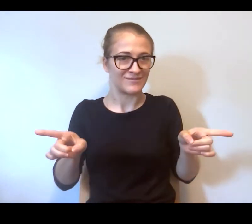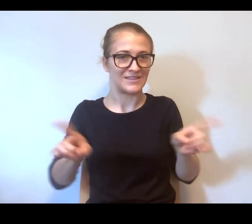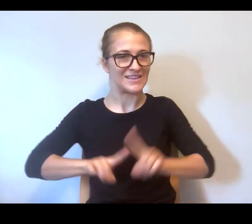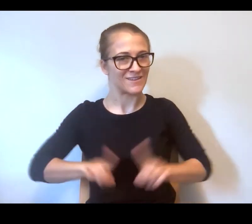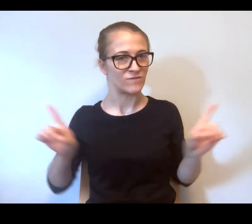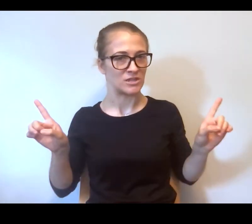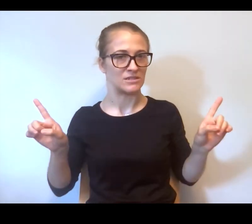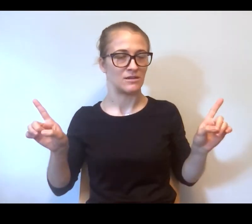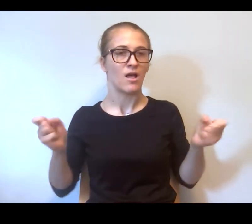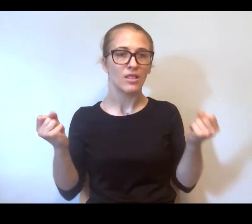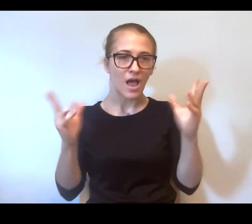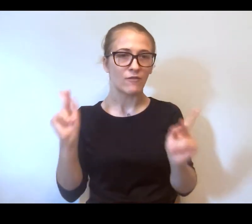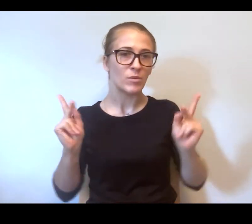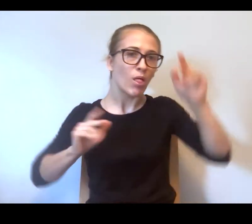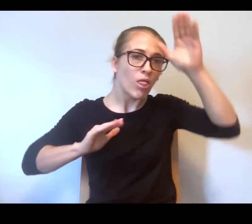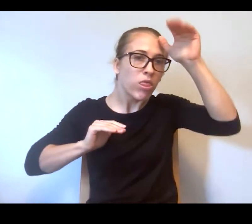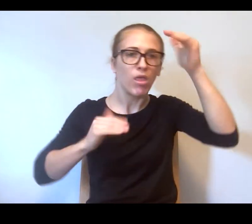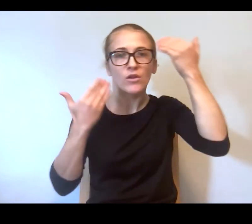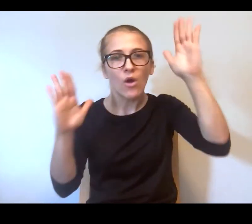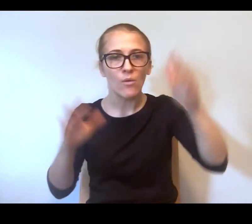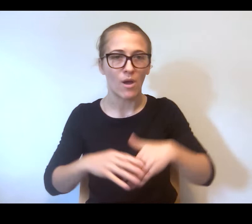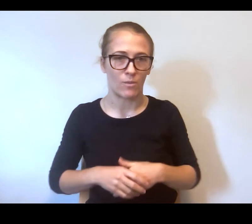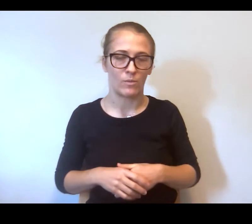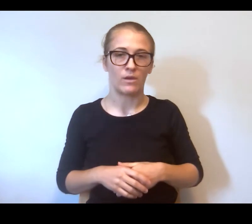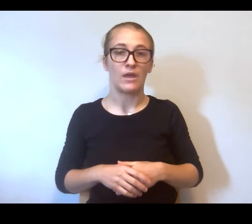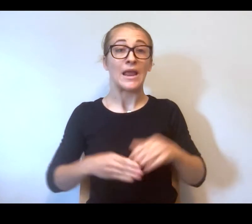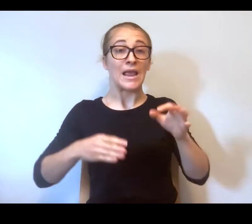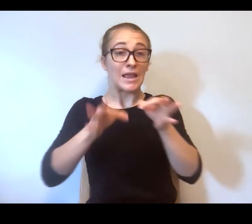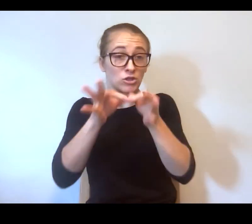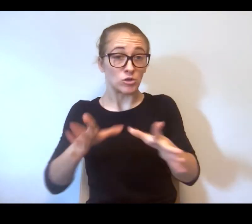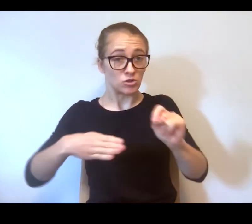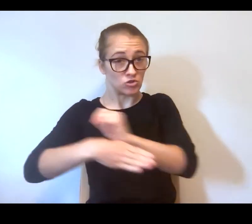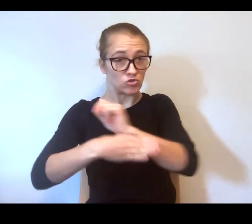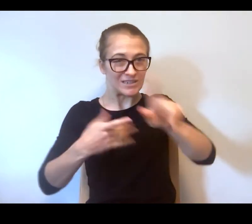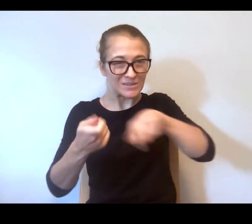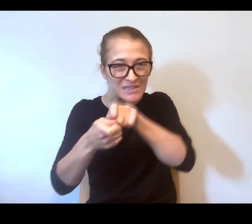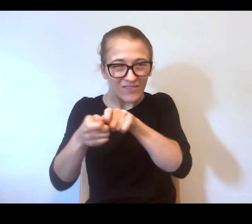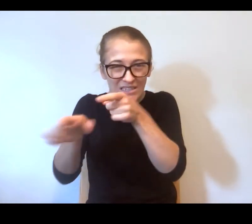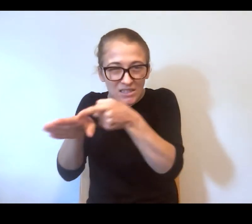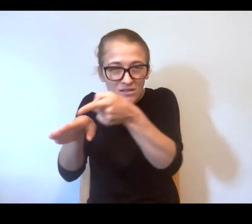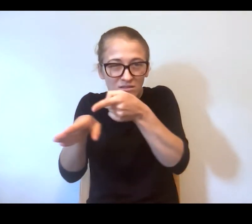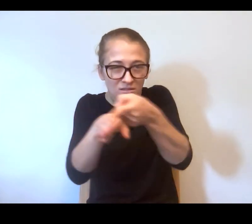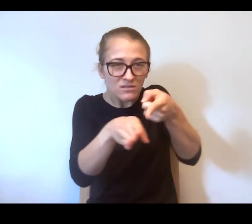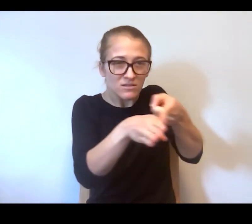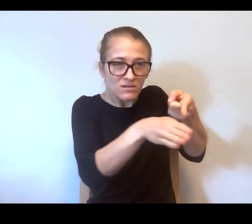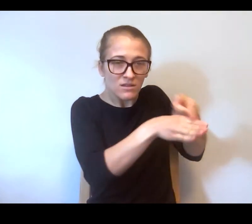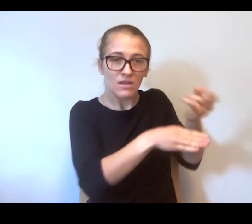often not known about because an interpreter is trained in very specific